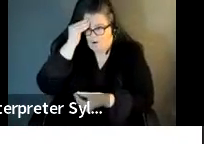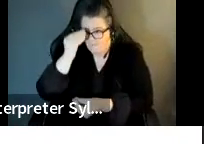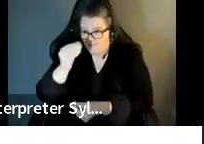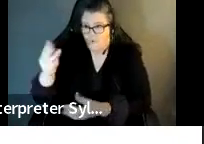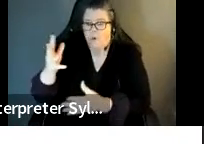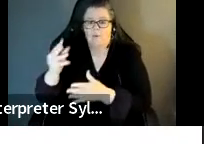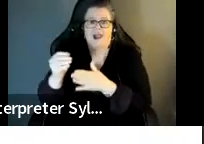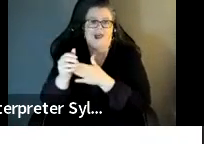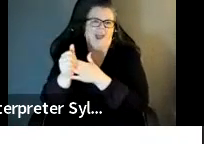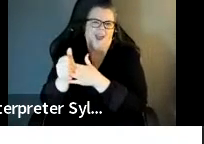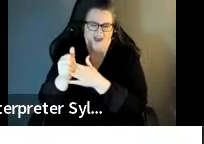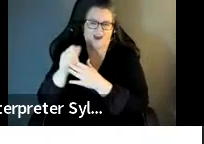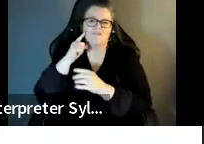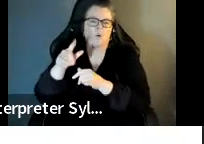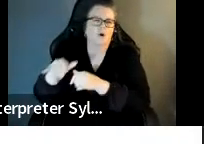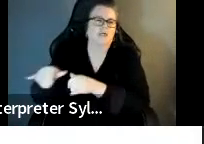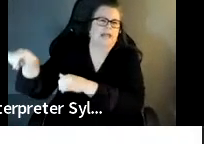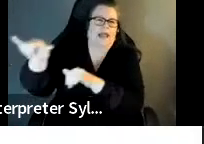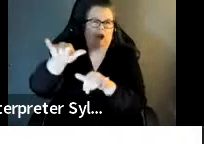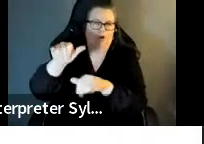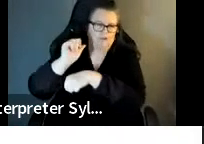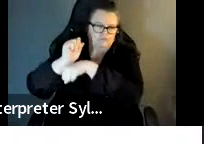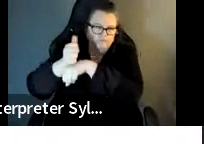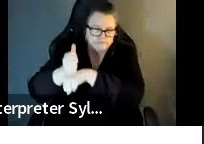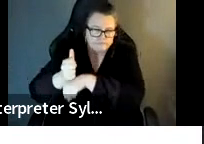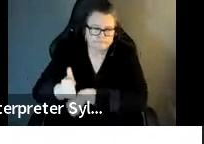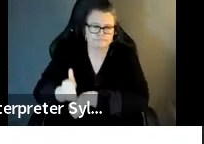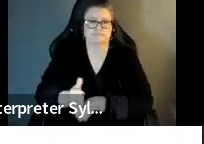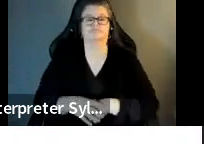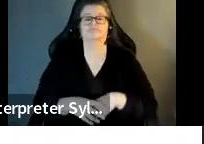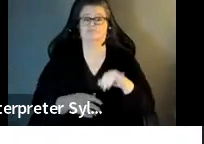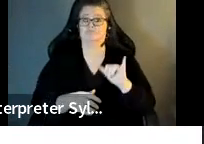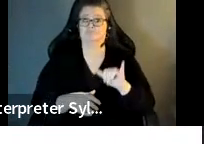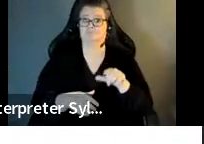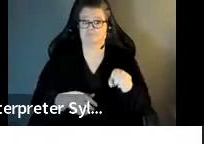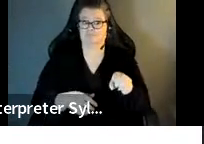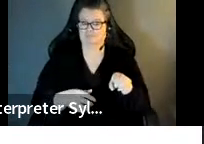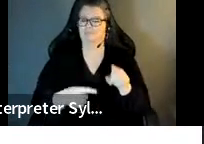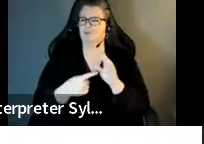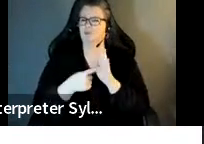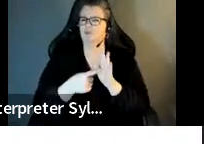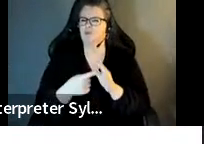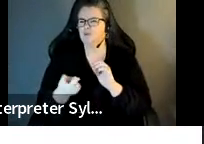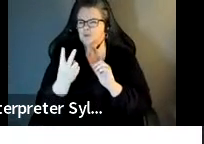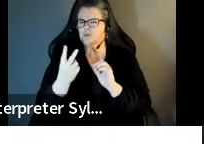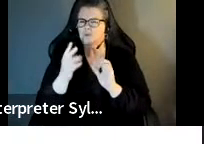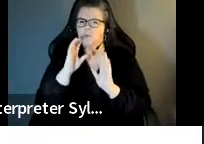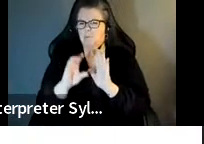This slide shows you a couple of images of just what the data collection methods were.